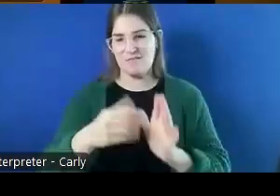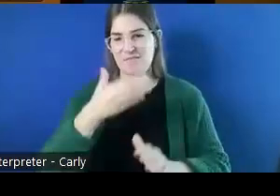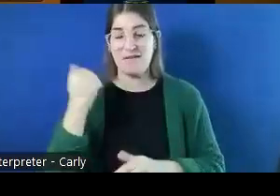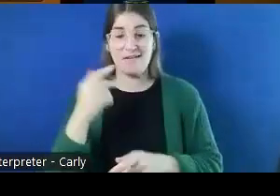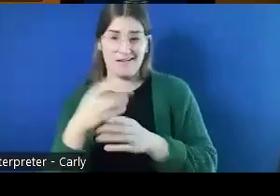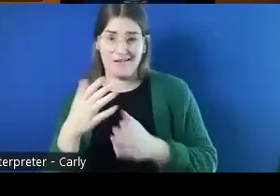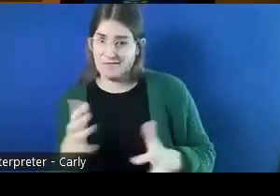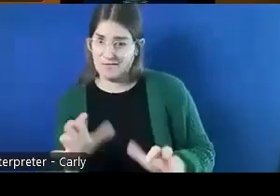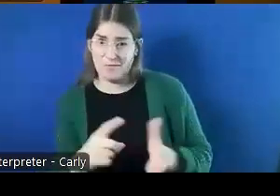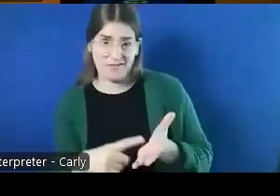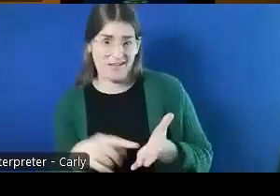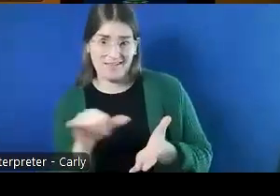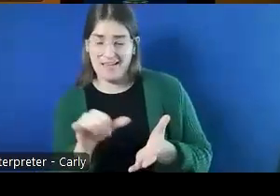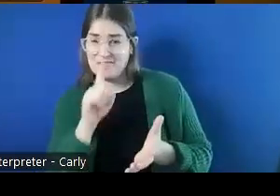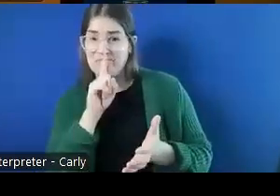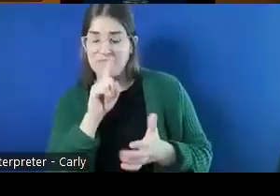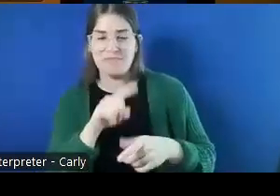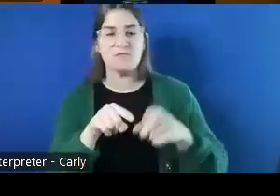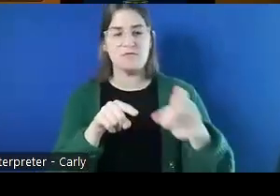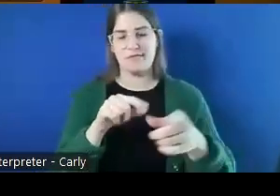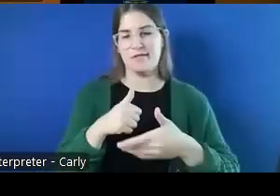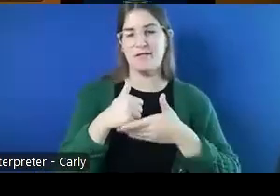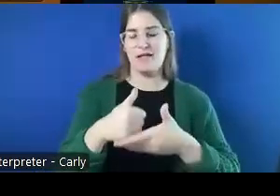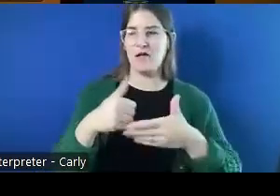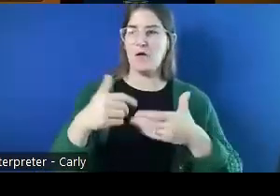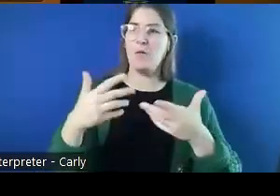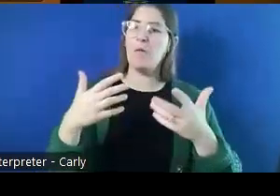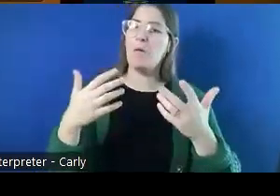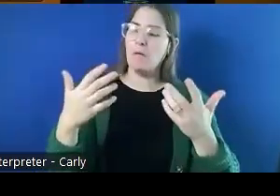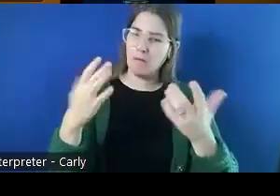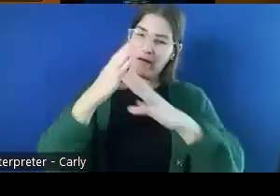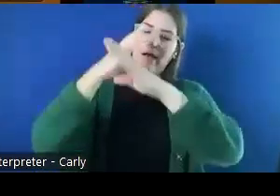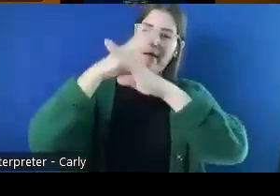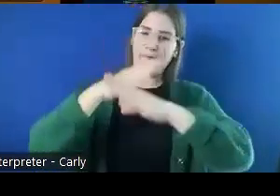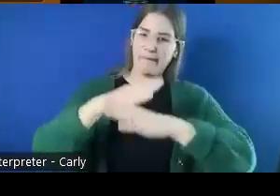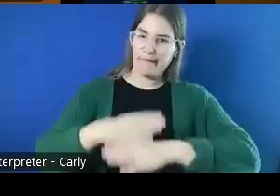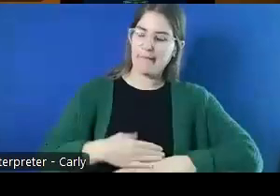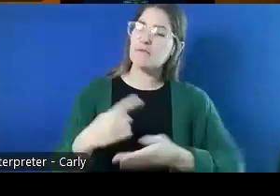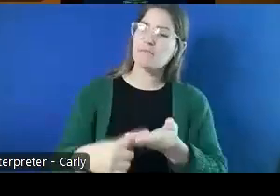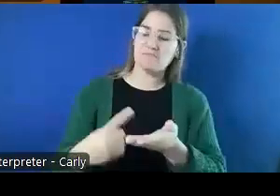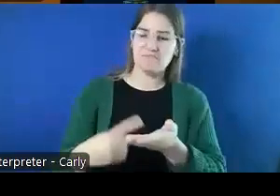can be really supportive um to help diets have these types of hard conversations um and in